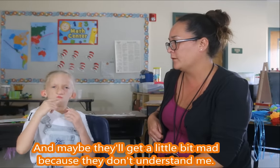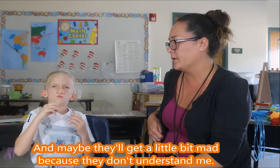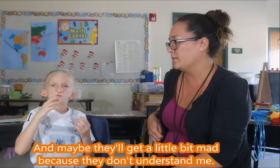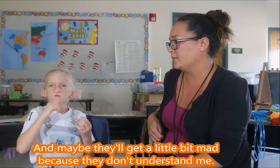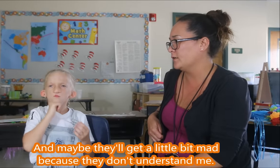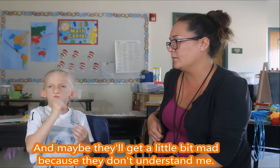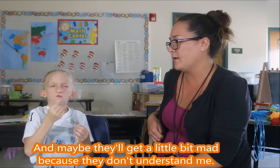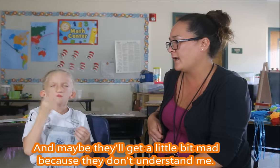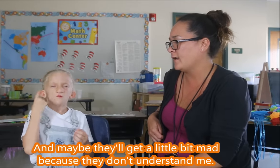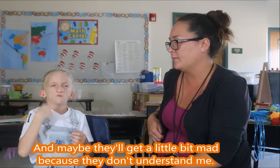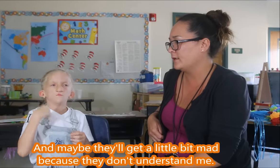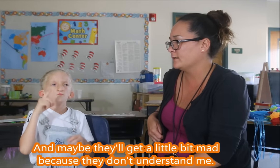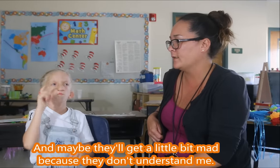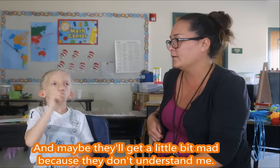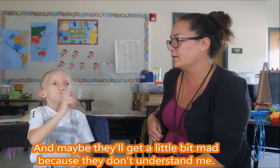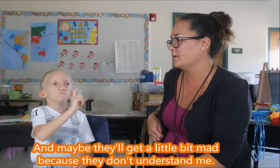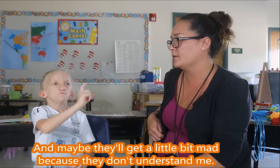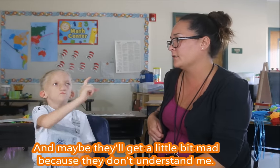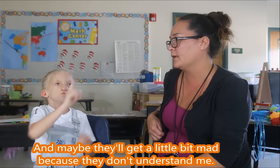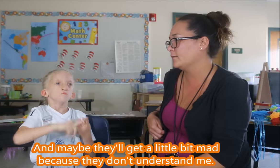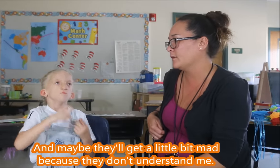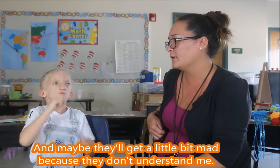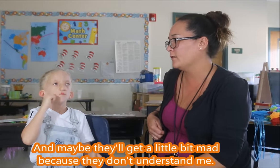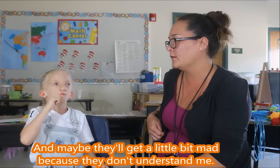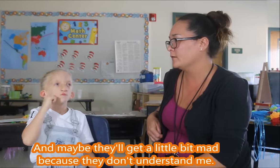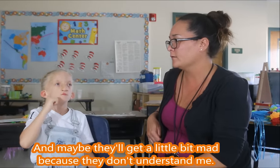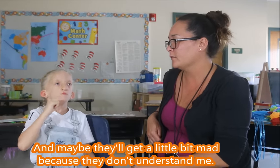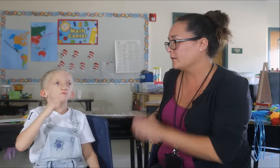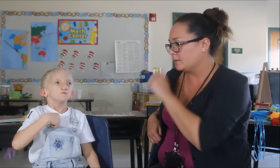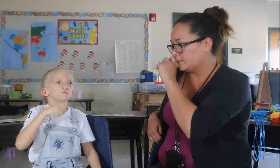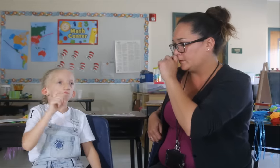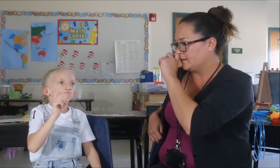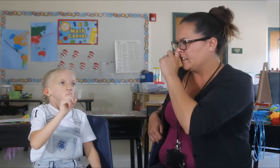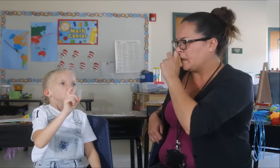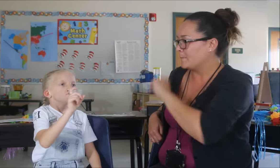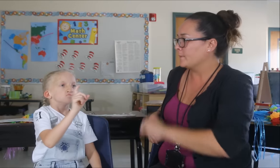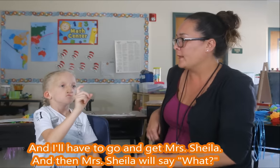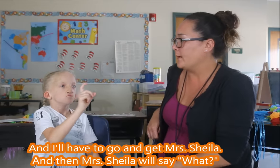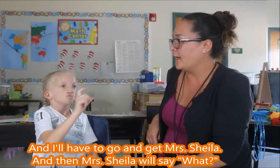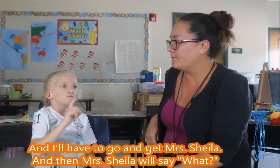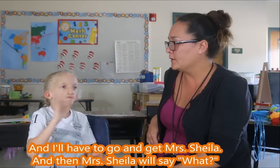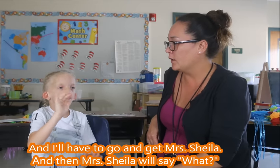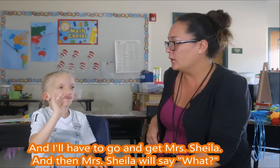little bit you know mad because they don't understand me and I'll have to go